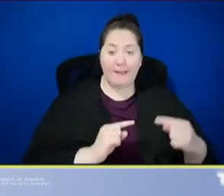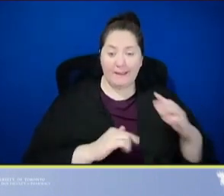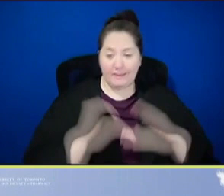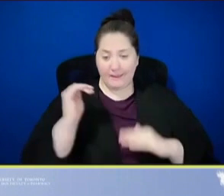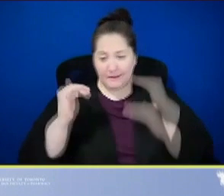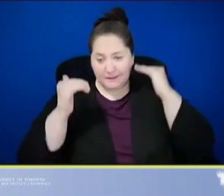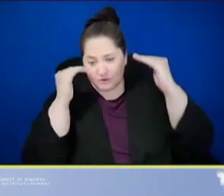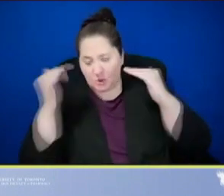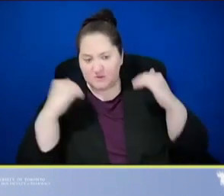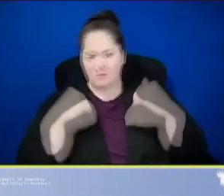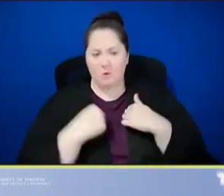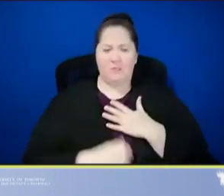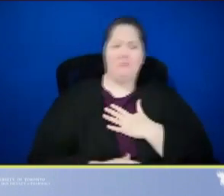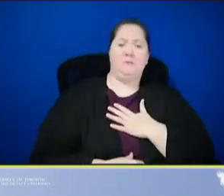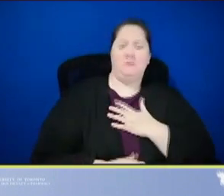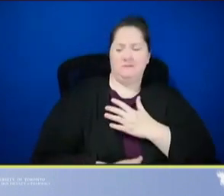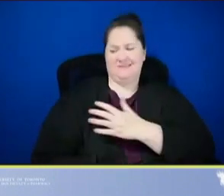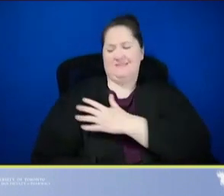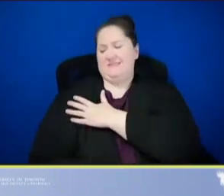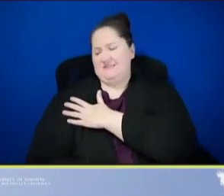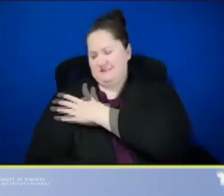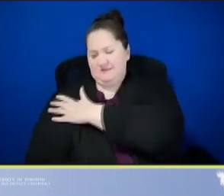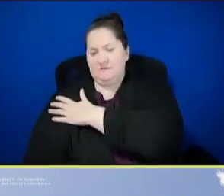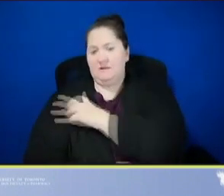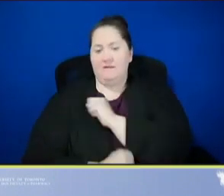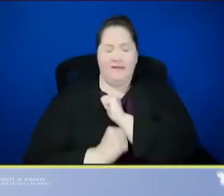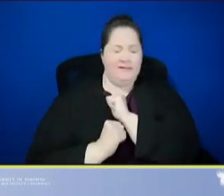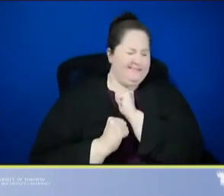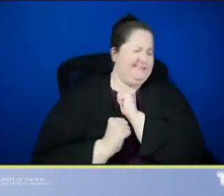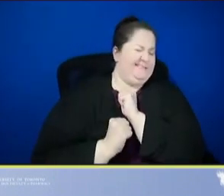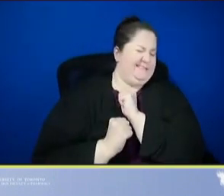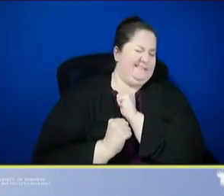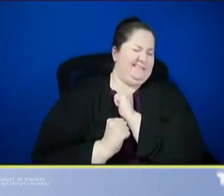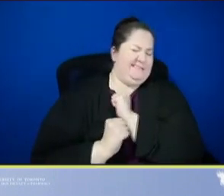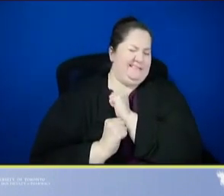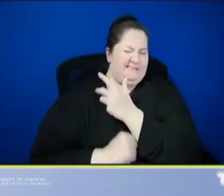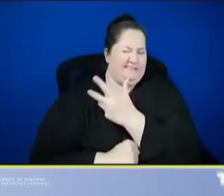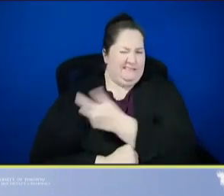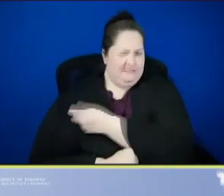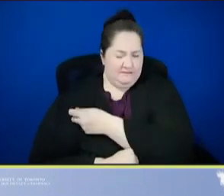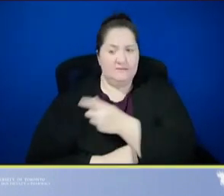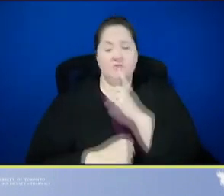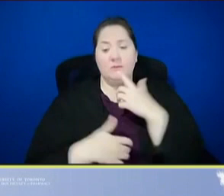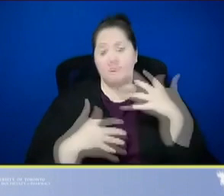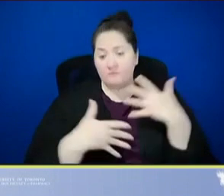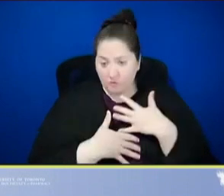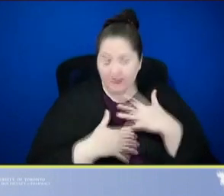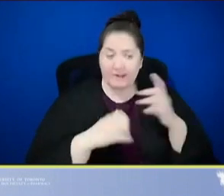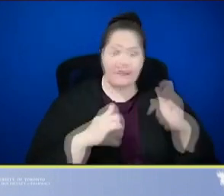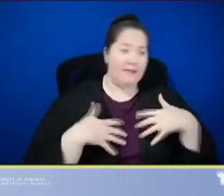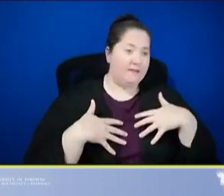bothered by them. They anticipate the pain, and this can make them be afraid and have anxiety.